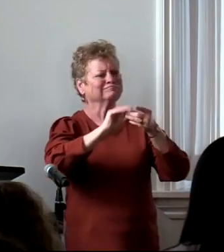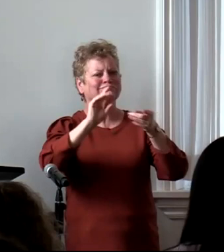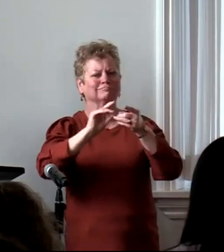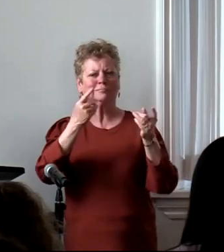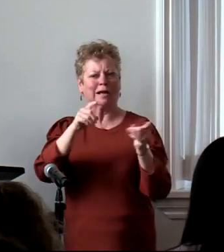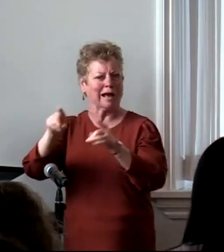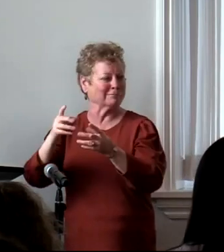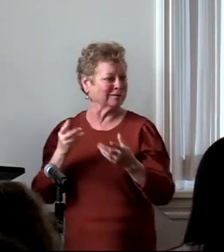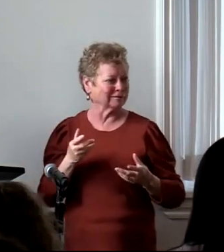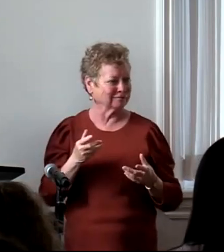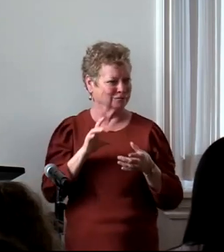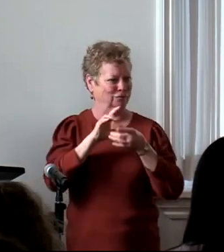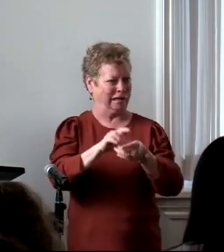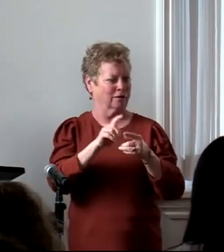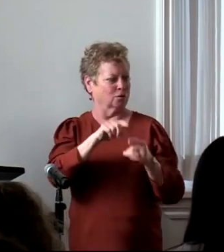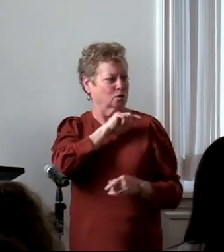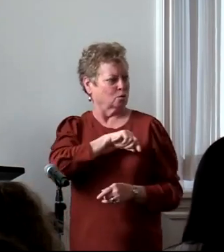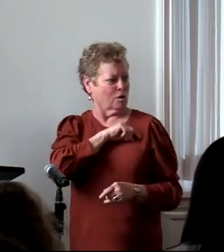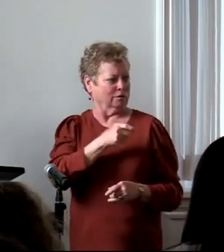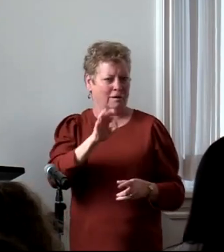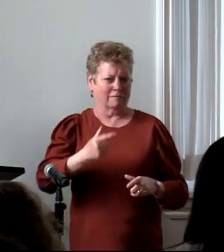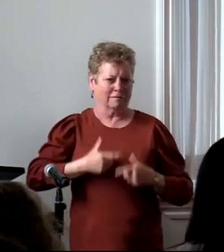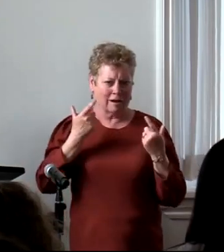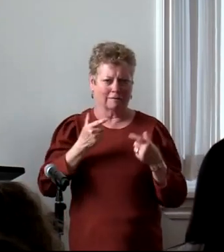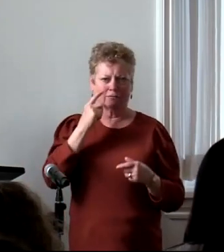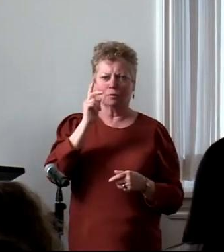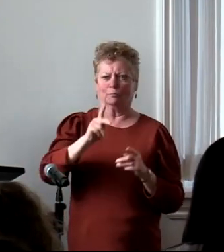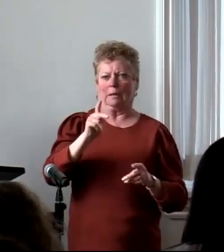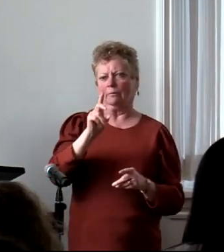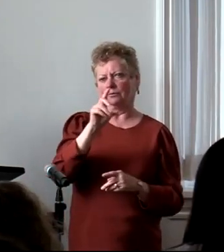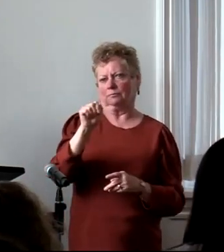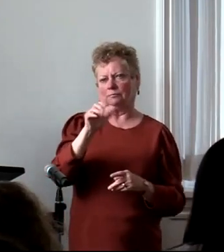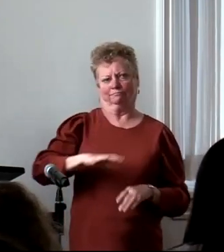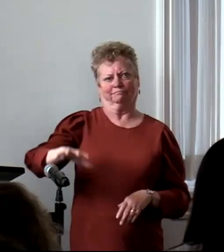related to the quality of life of persons with disability here in HRM.